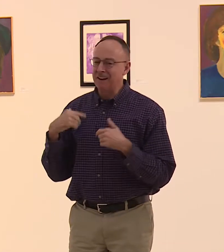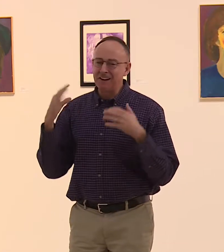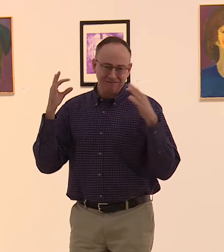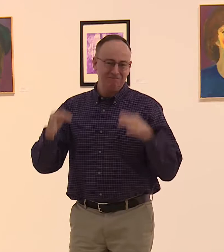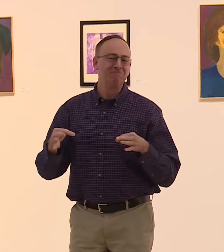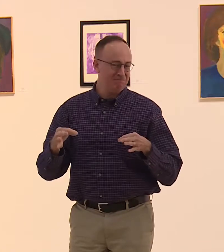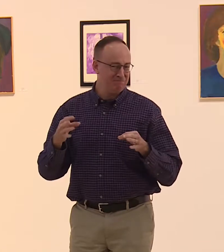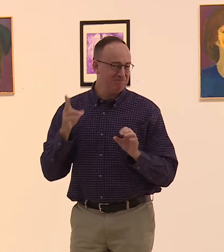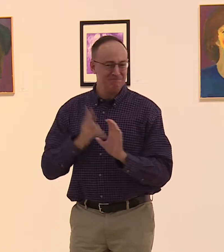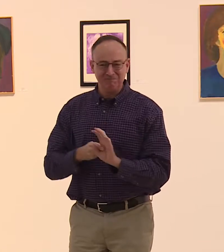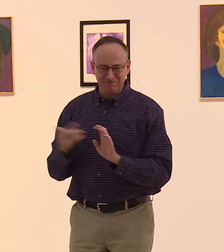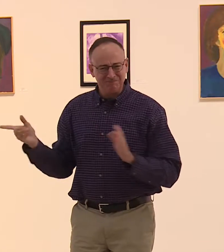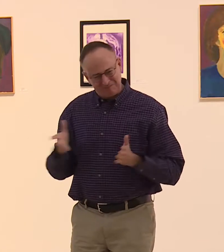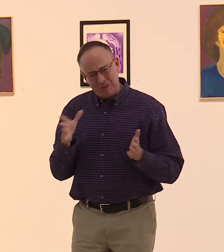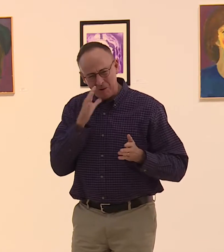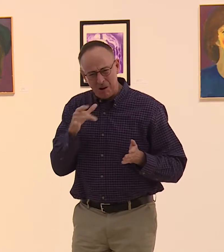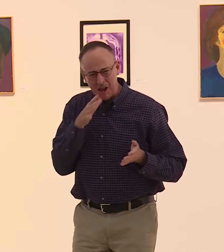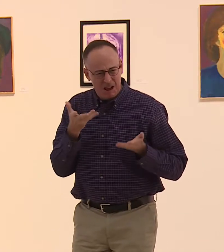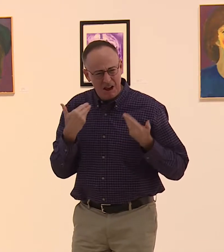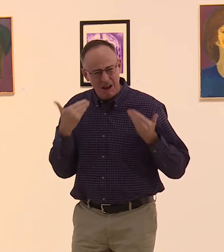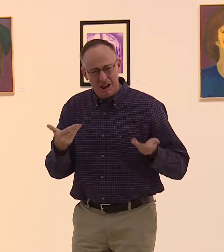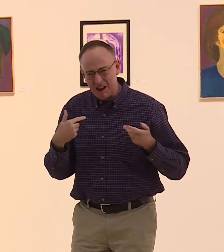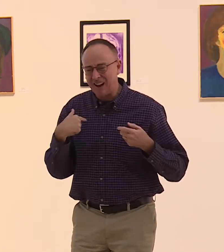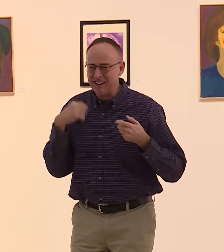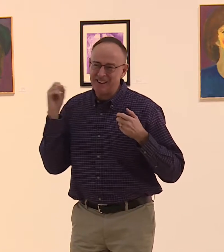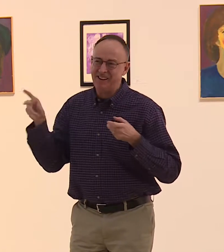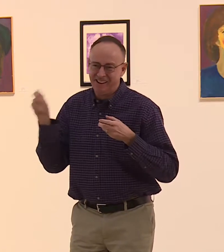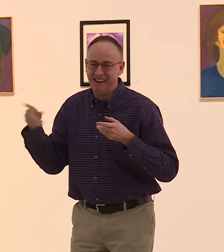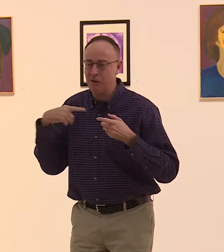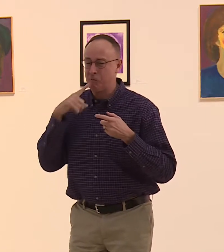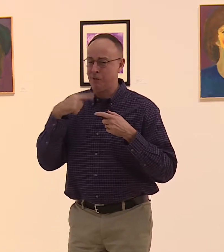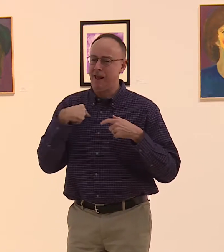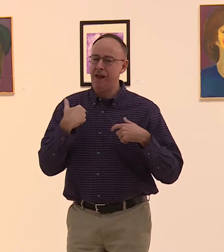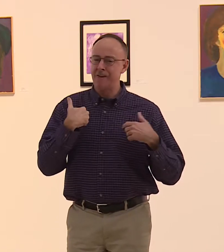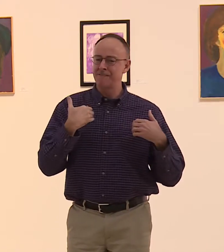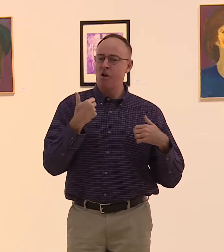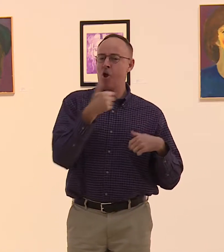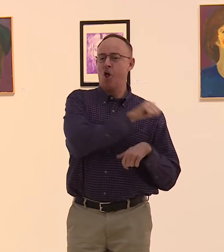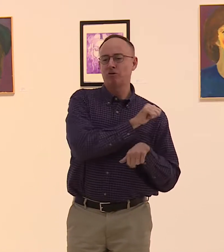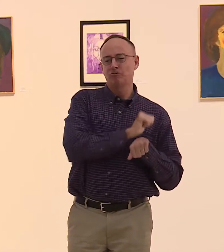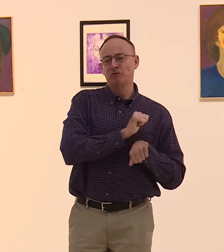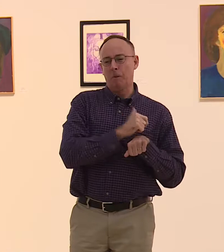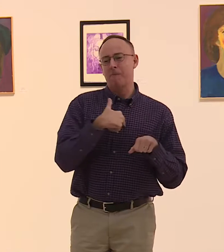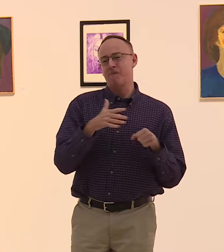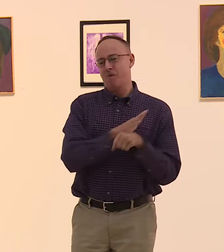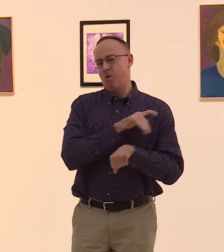and in 2016, I decided I should go ahead and do it. She had been on me for a while to do that--heh!--